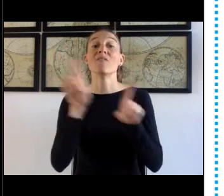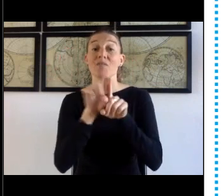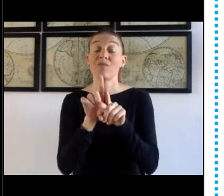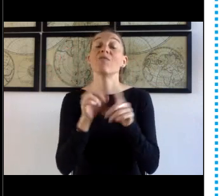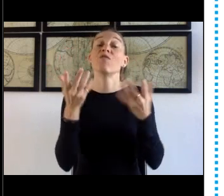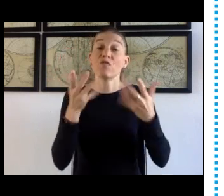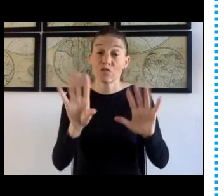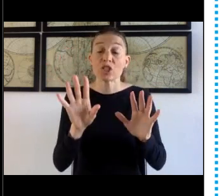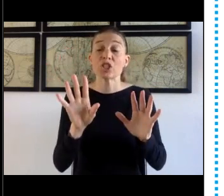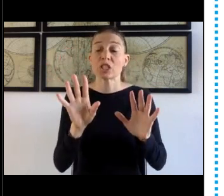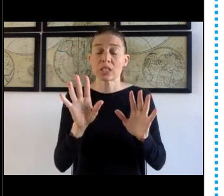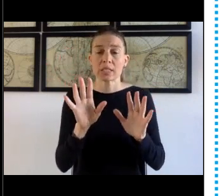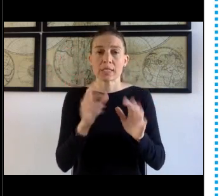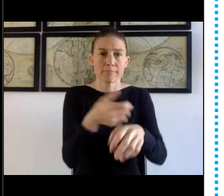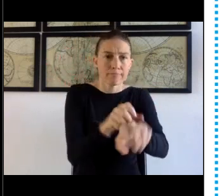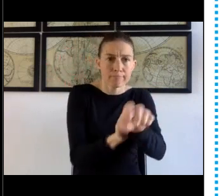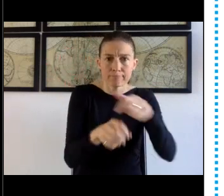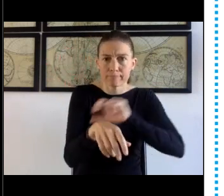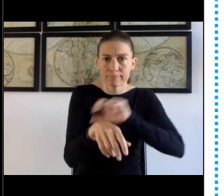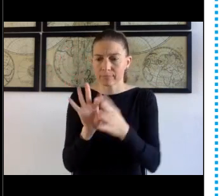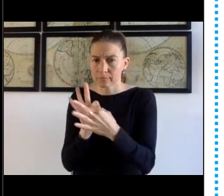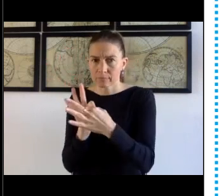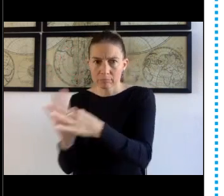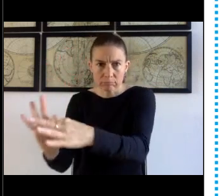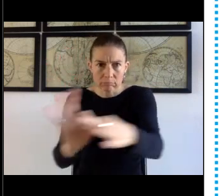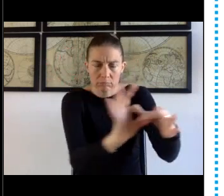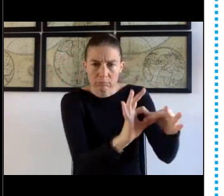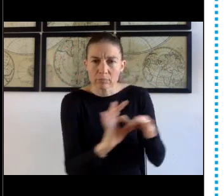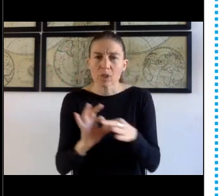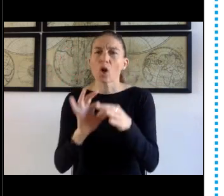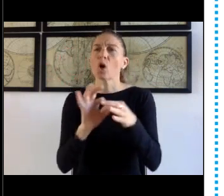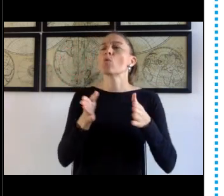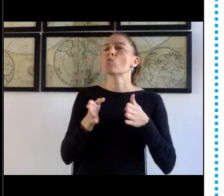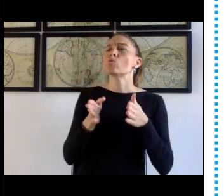with the international union of road transport to have guidelines